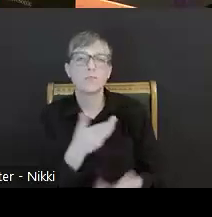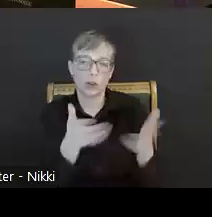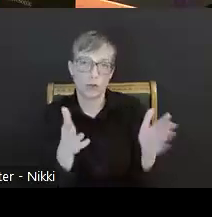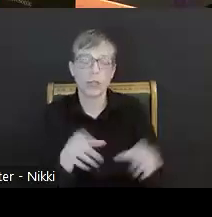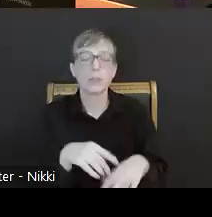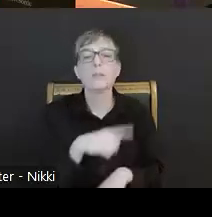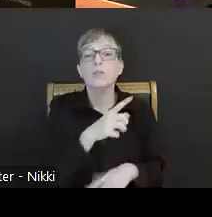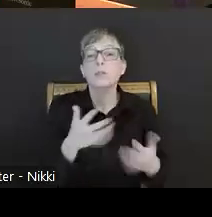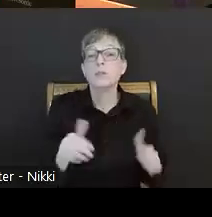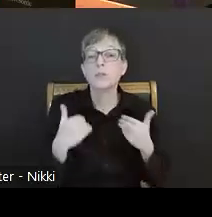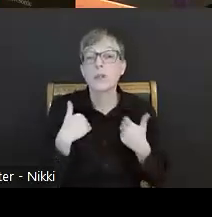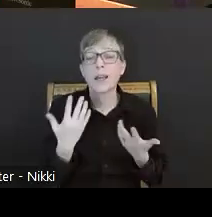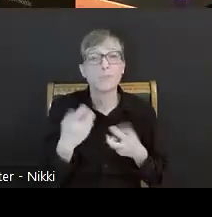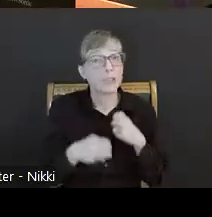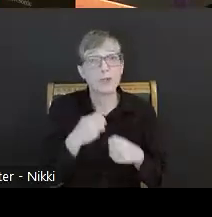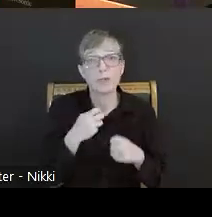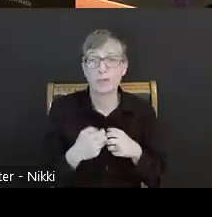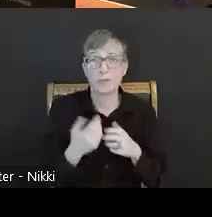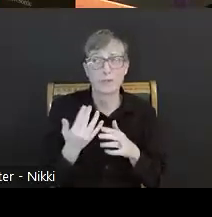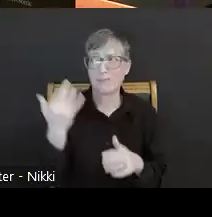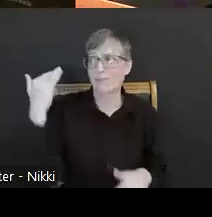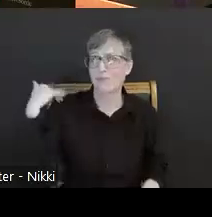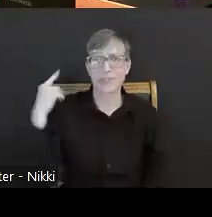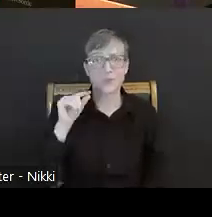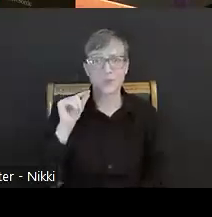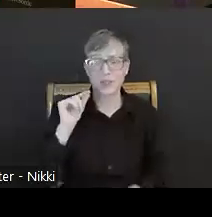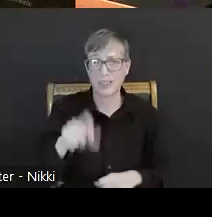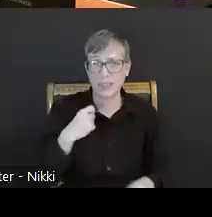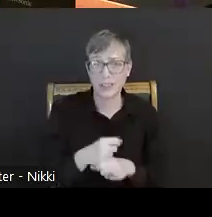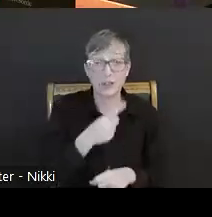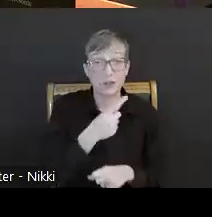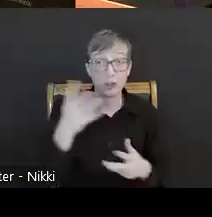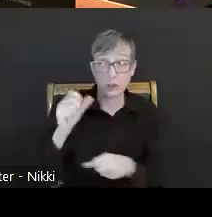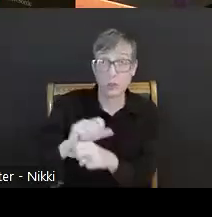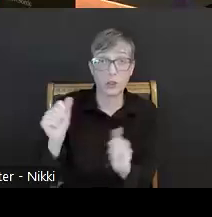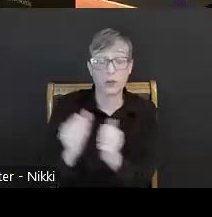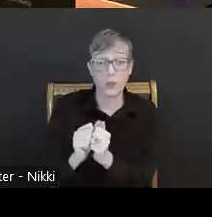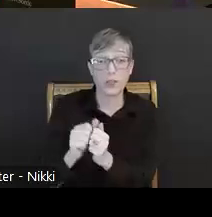she had worked with genesy mental health center and Willow and was beginning treatment at strong